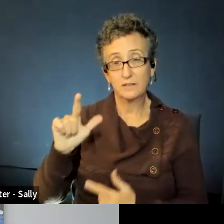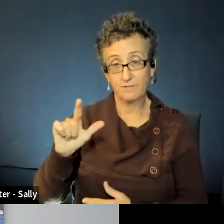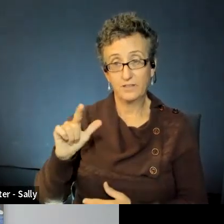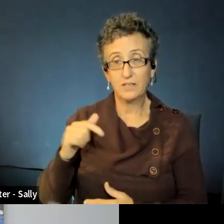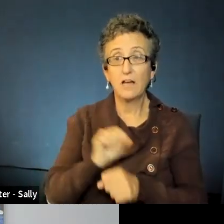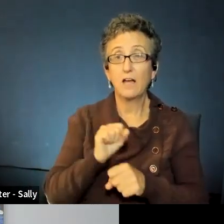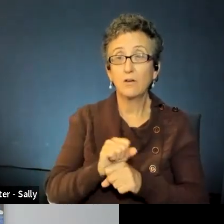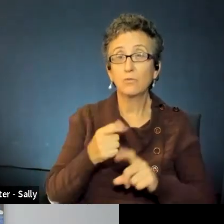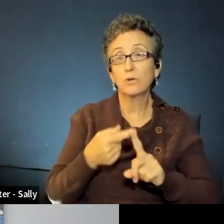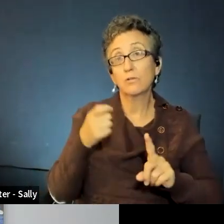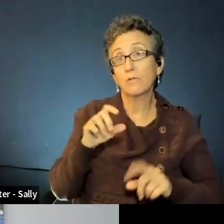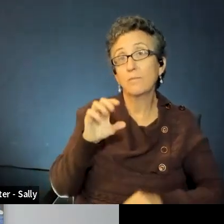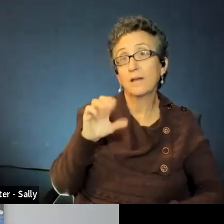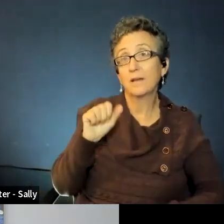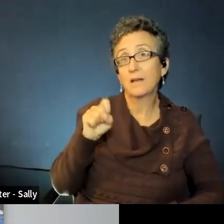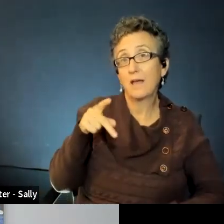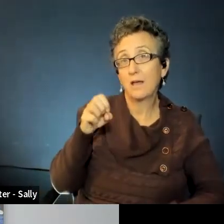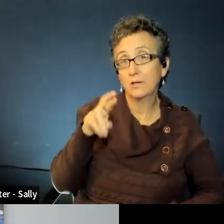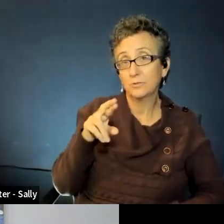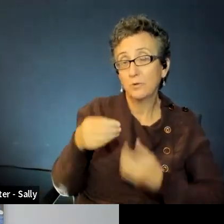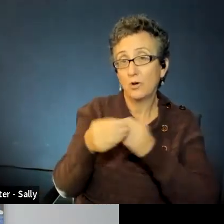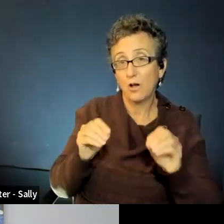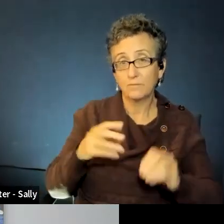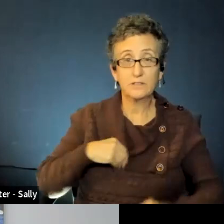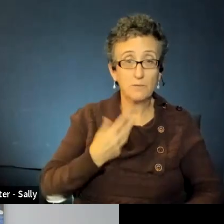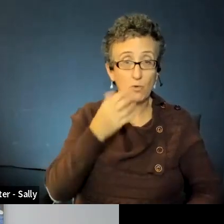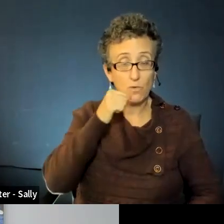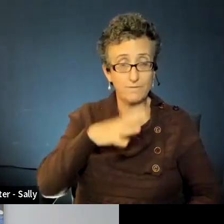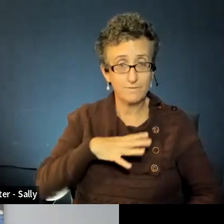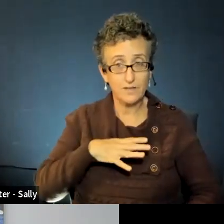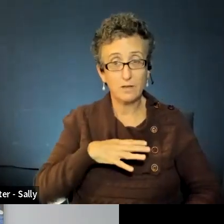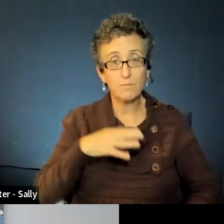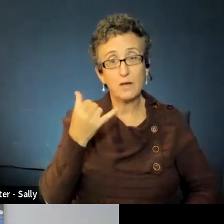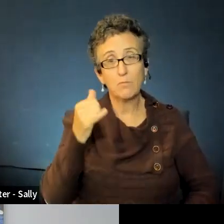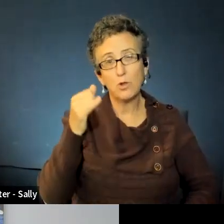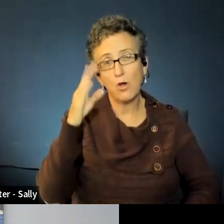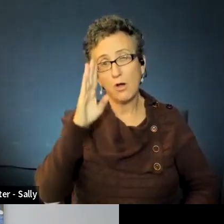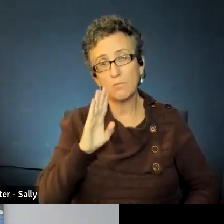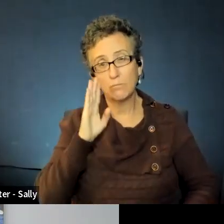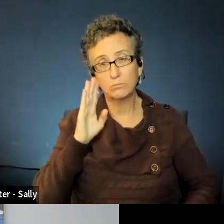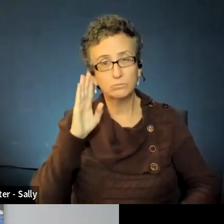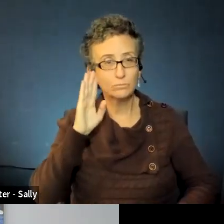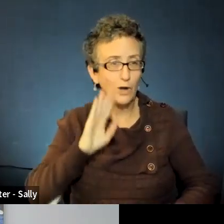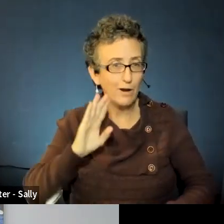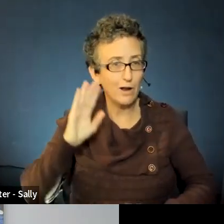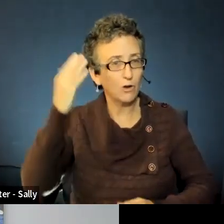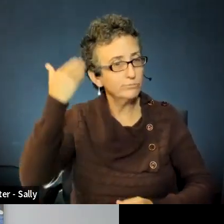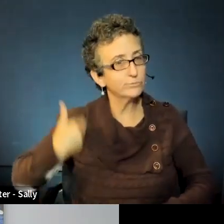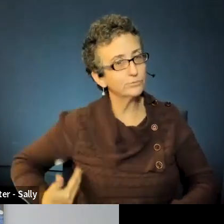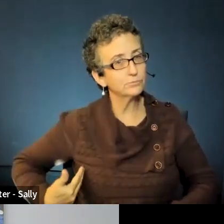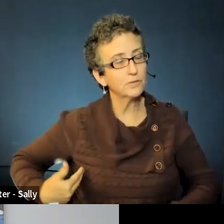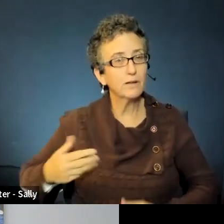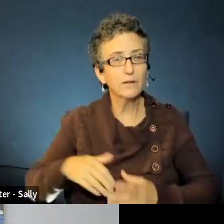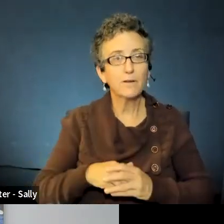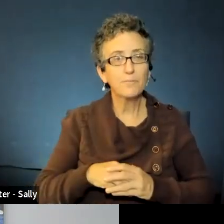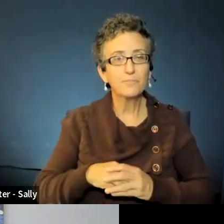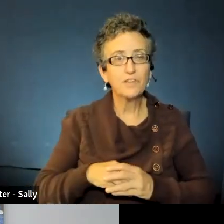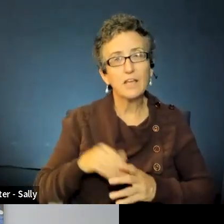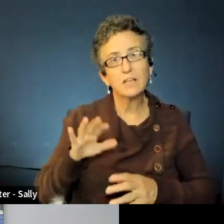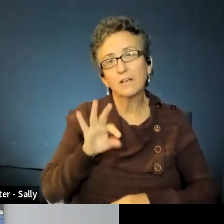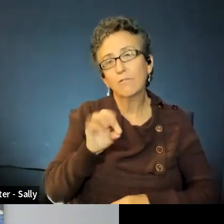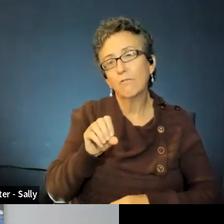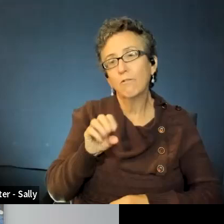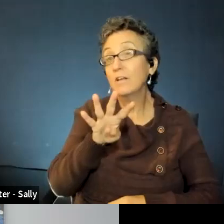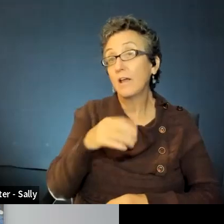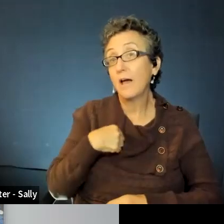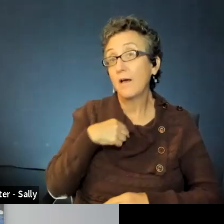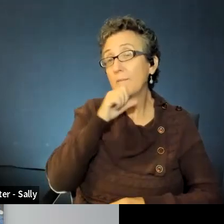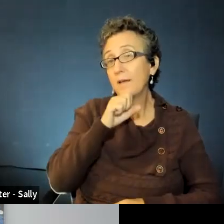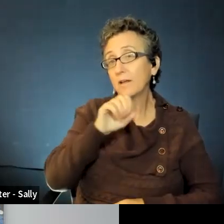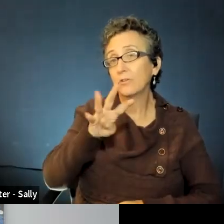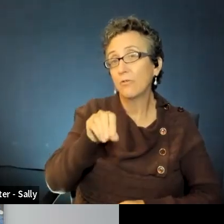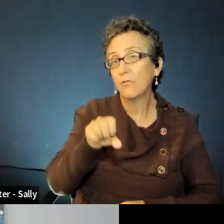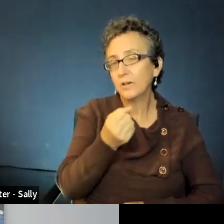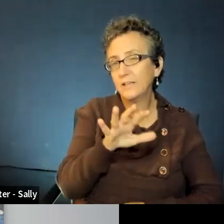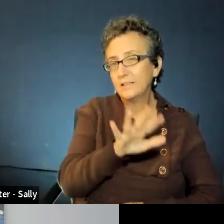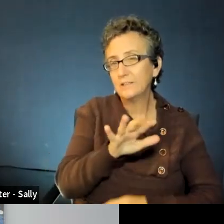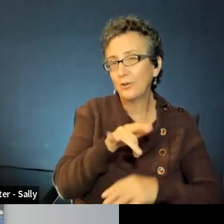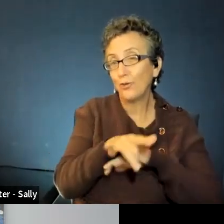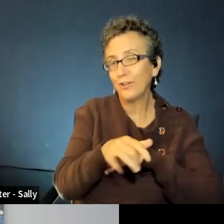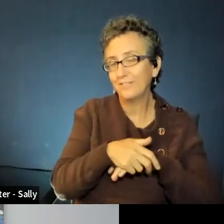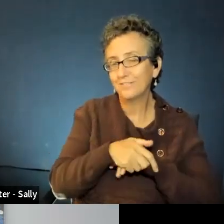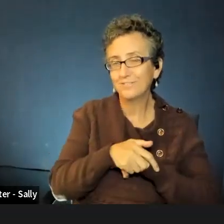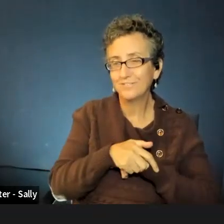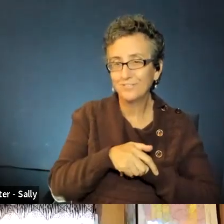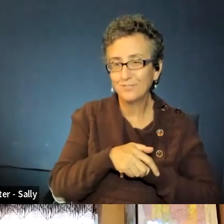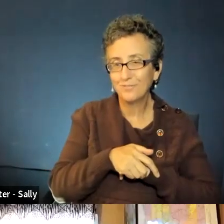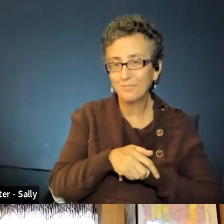That is great.